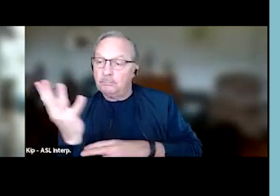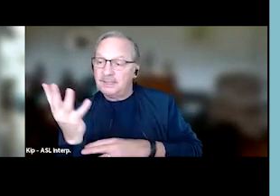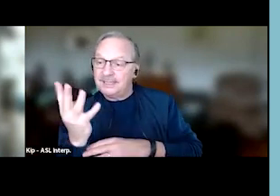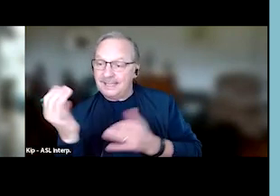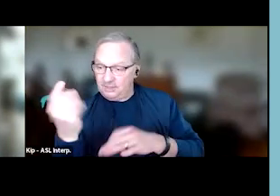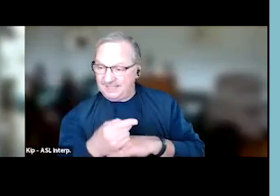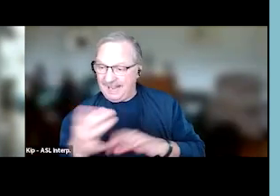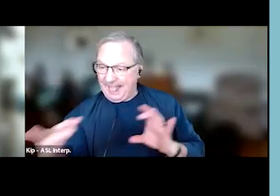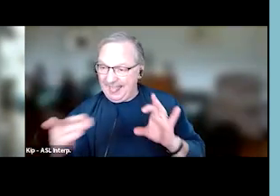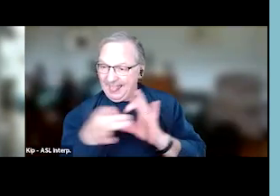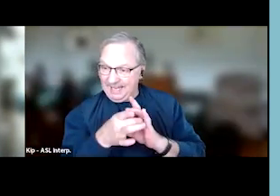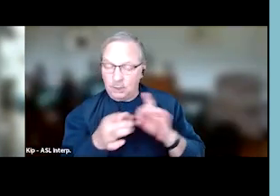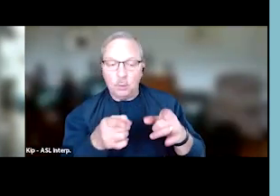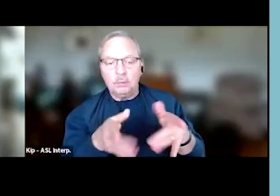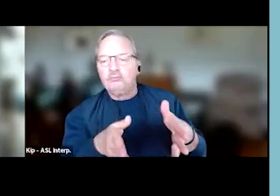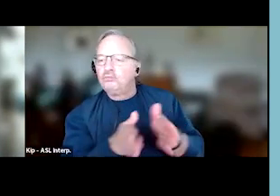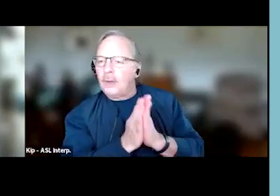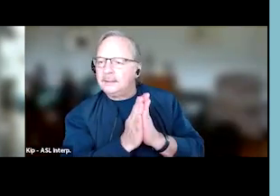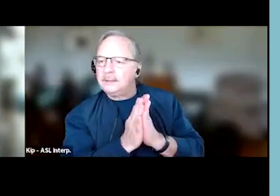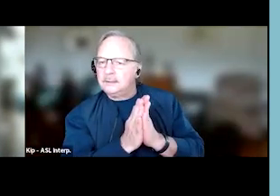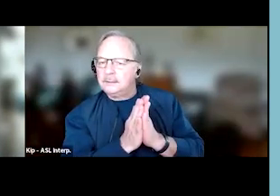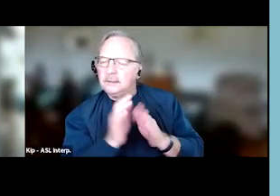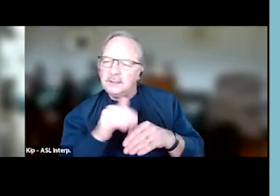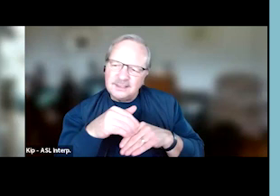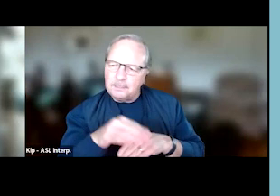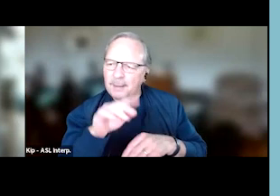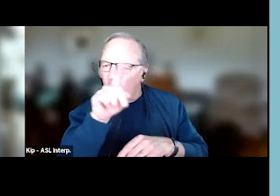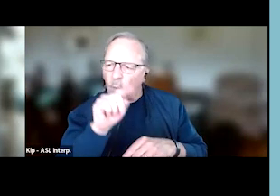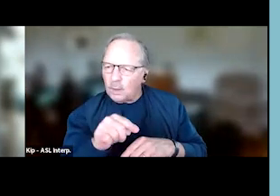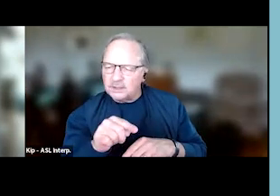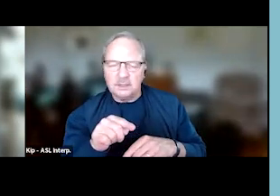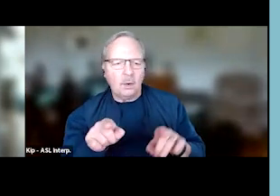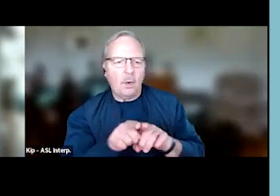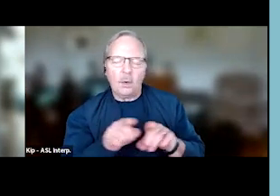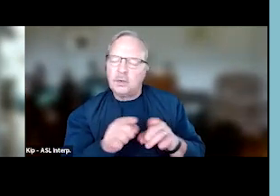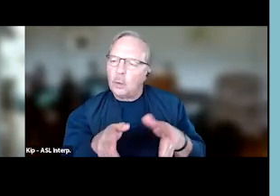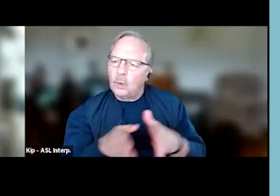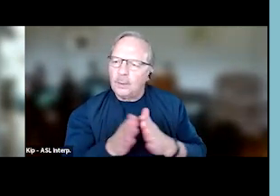where you can request, you can submit a question to us, or you can also request a one-on-one session.